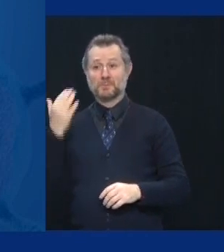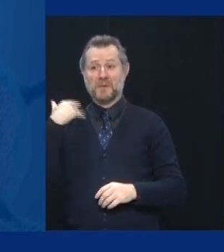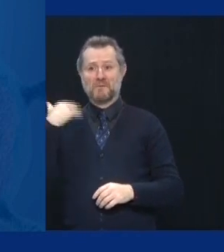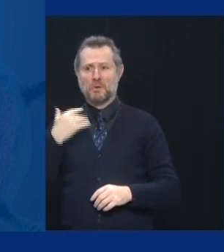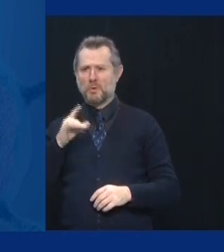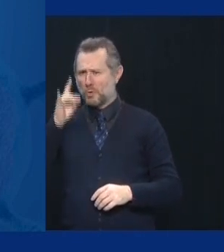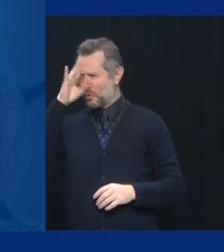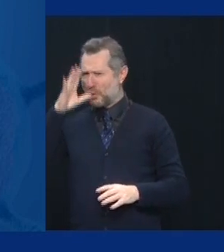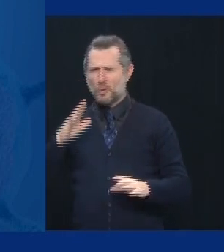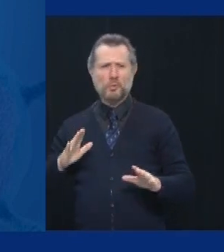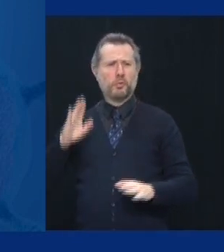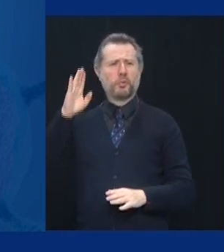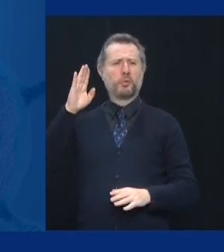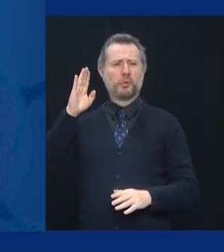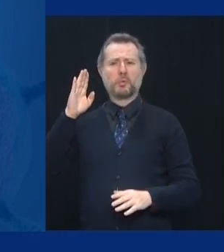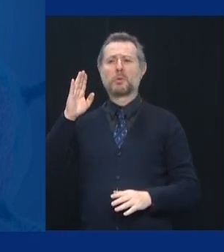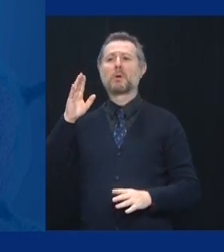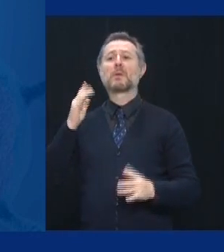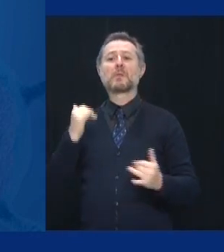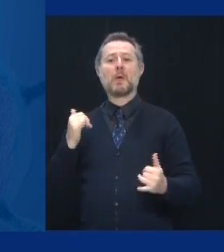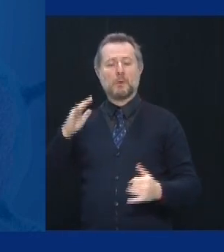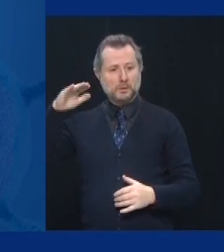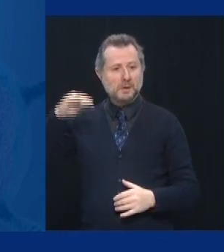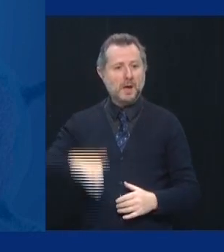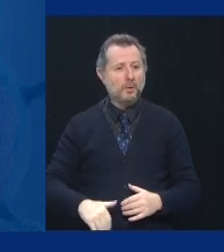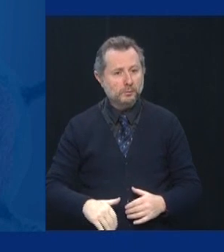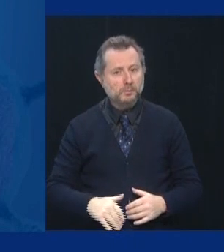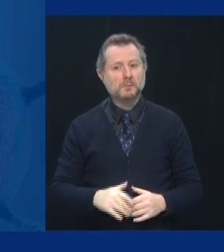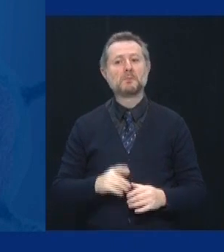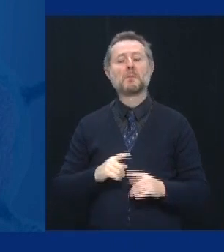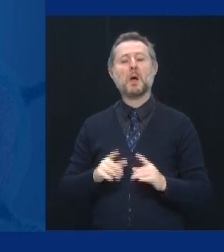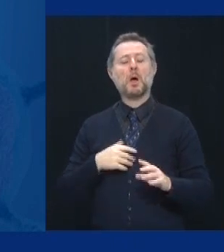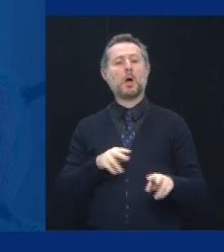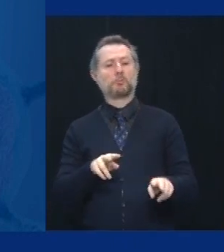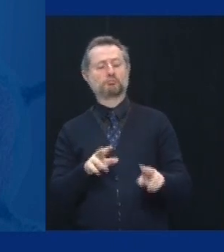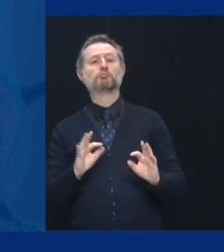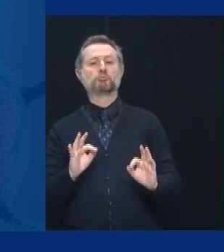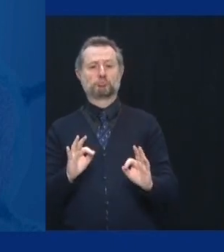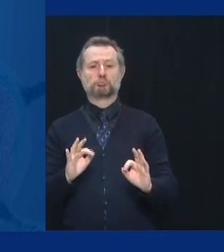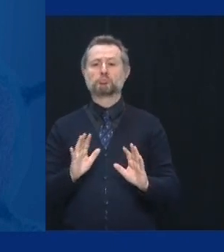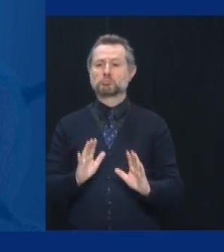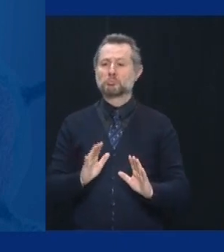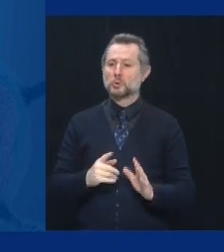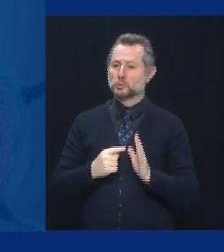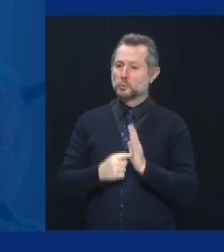L YOU SEE THE VARIATION ACROSS THE STATE. YOU GO FROM THE SOUTHERN TIER, WHICH, BY THE WAY, HAD A BIG